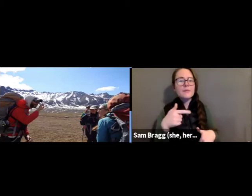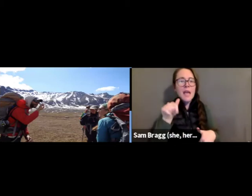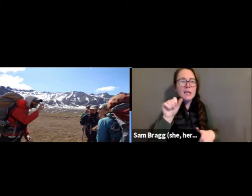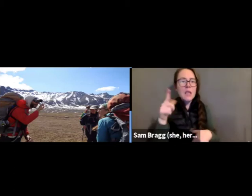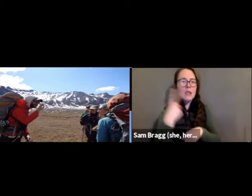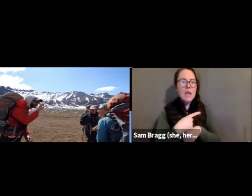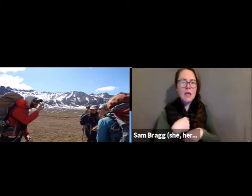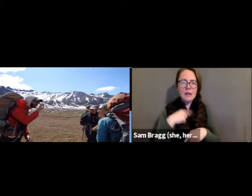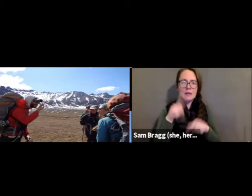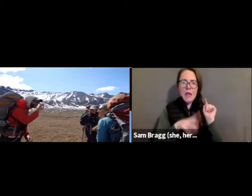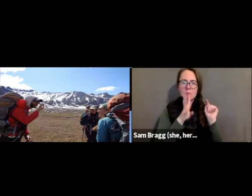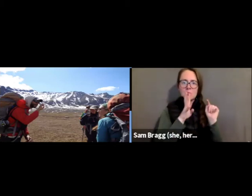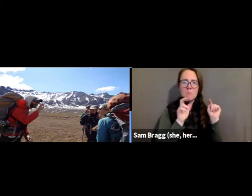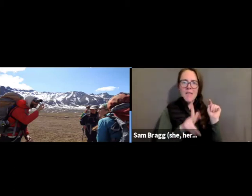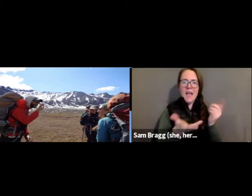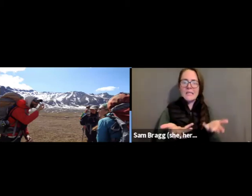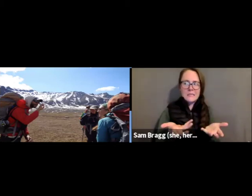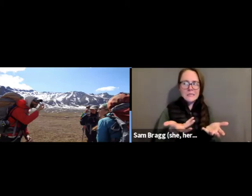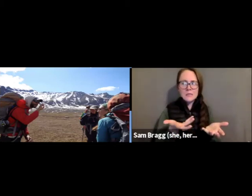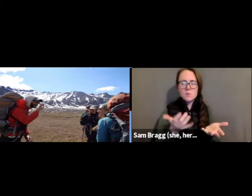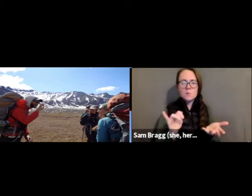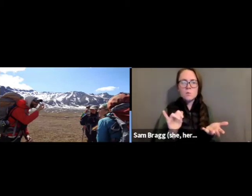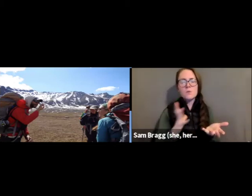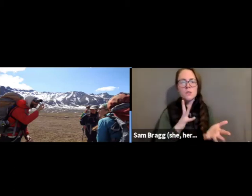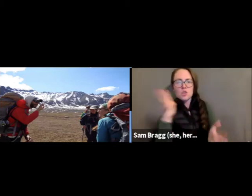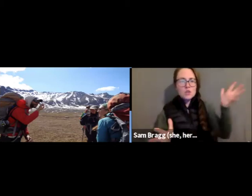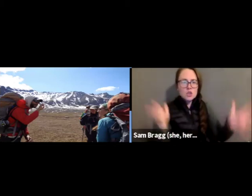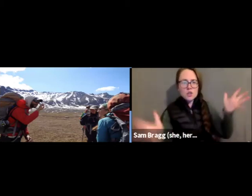was kind of stuck for a minute because today was our asl day so they informed the gentleman